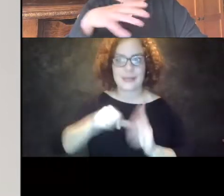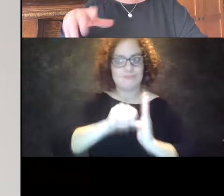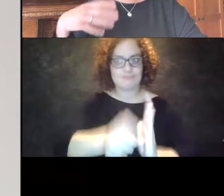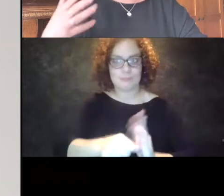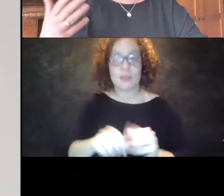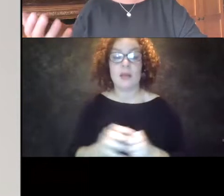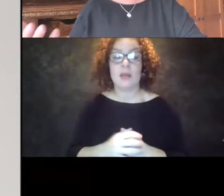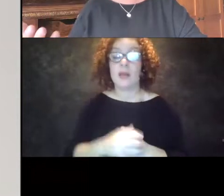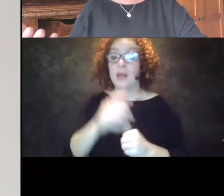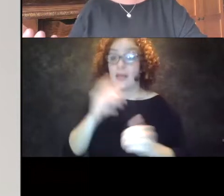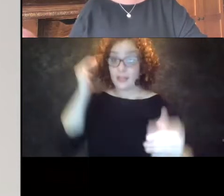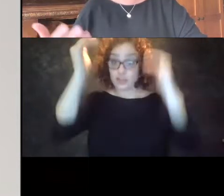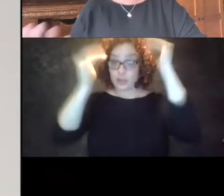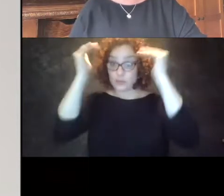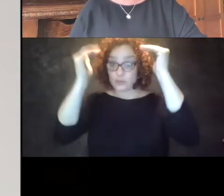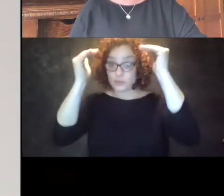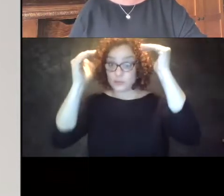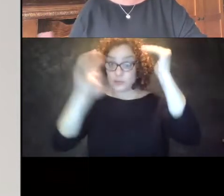adults that are there supporting the child, which is really important that when they're